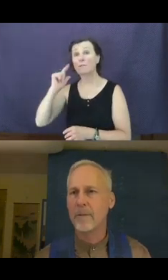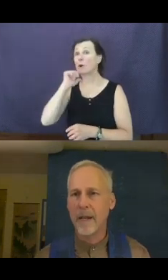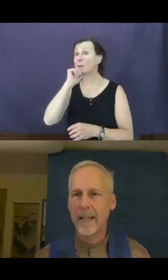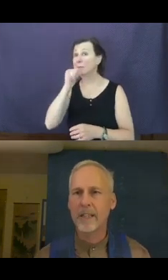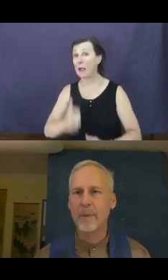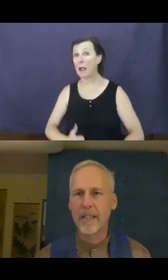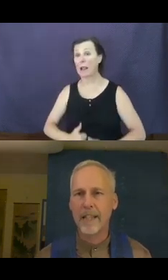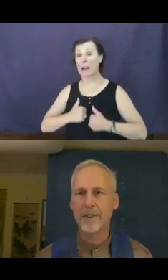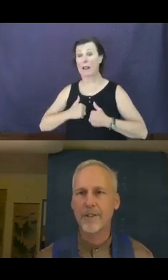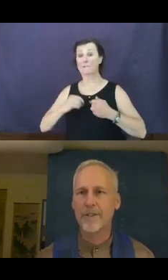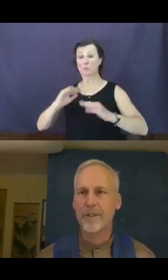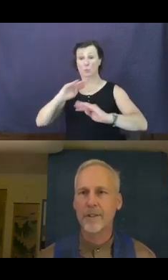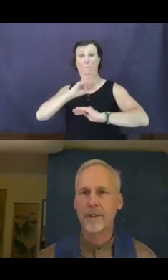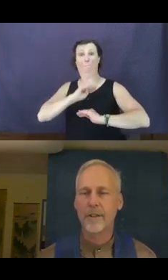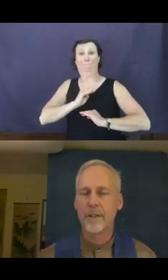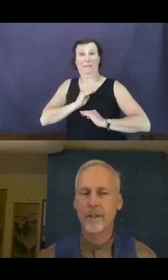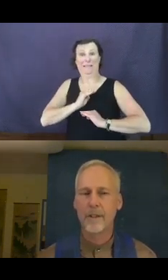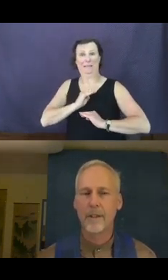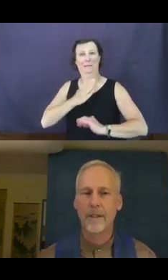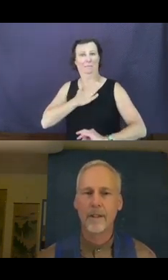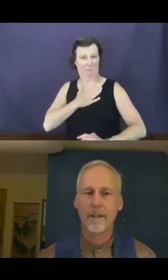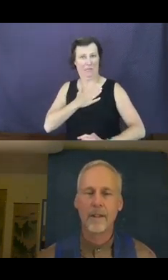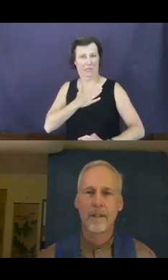my expectations."